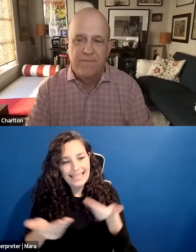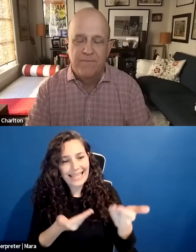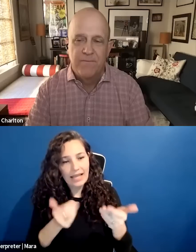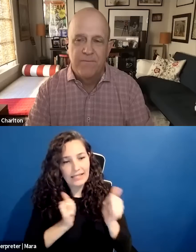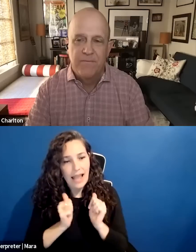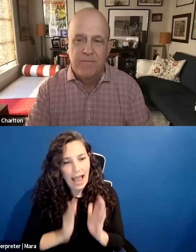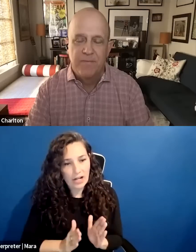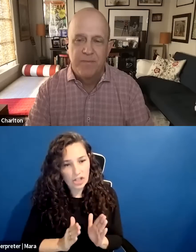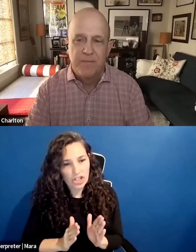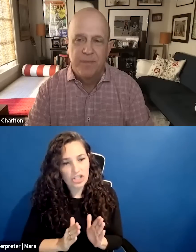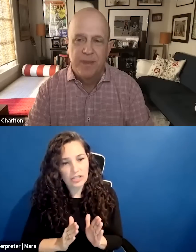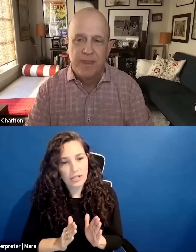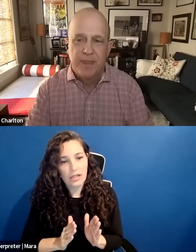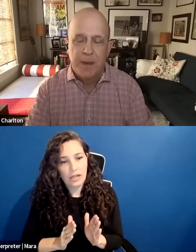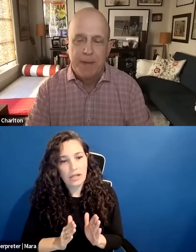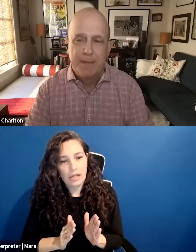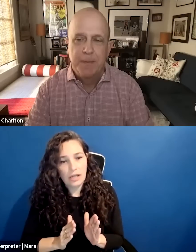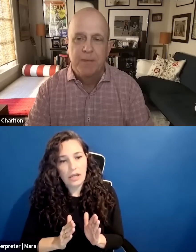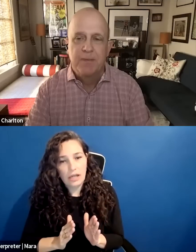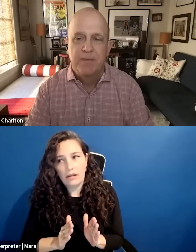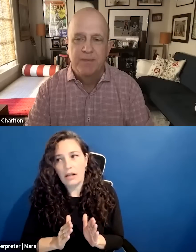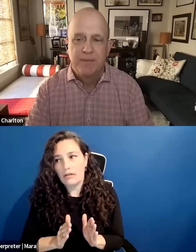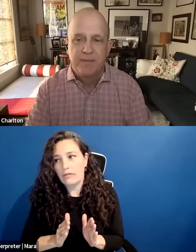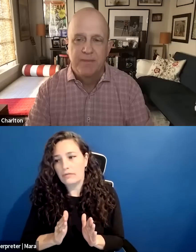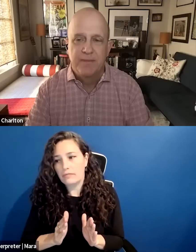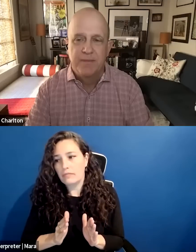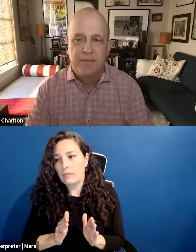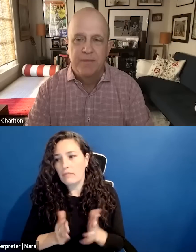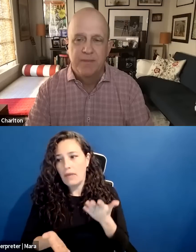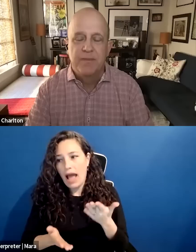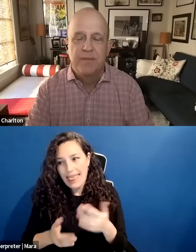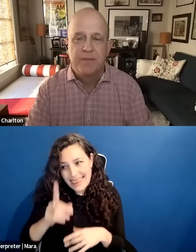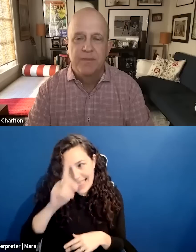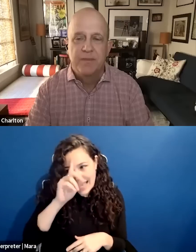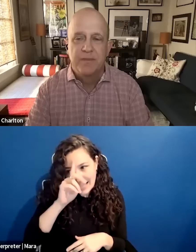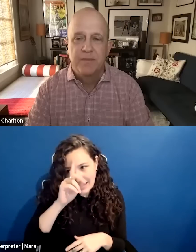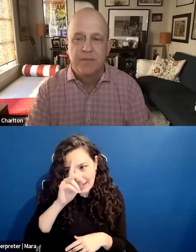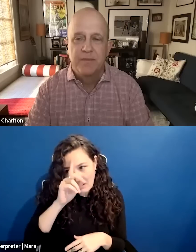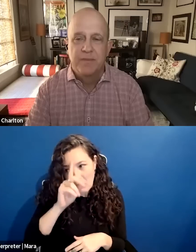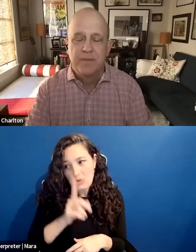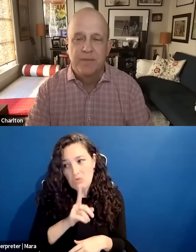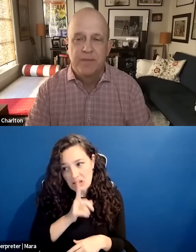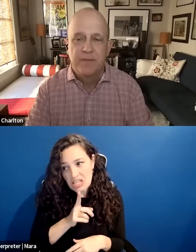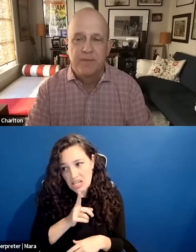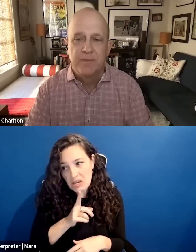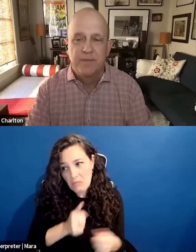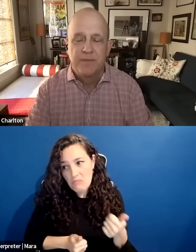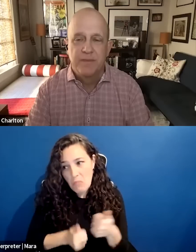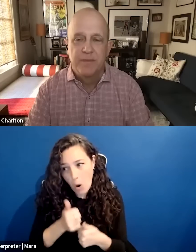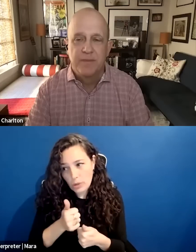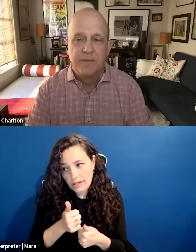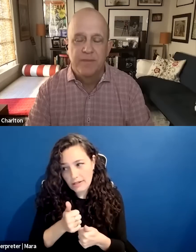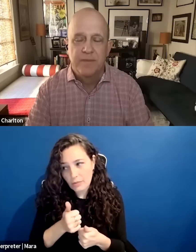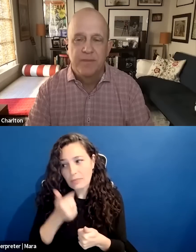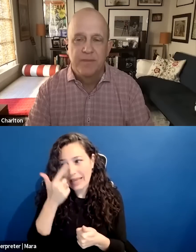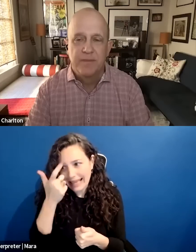in some way was supported by a relationship that I had often with a decision maker, a producer, a director,